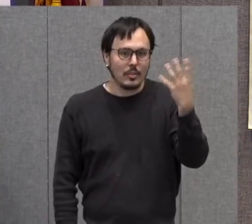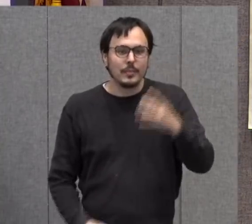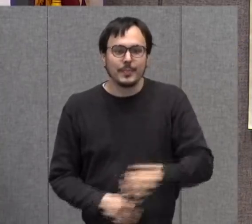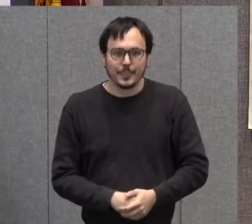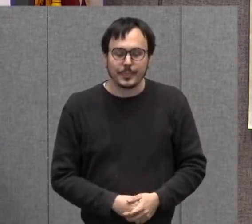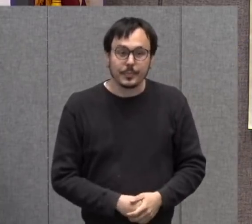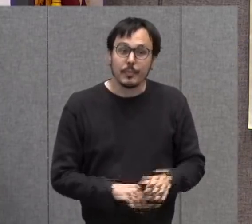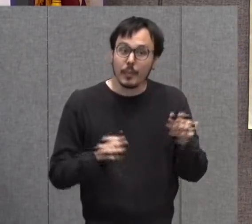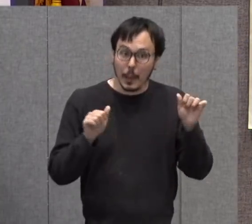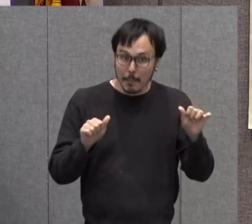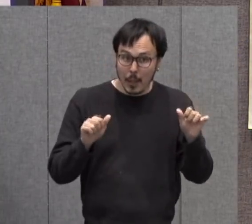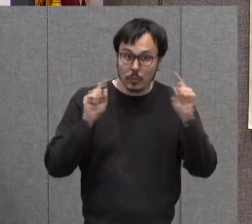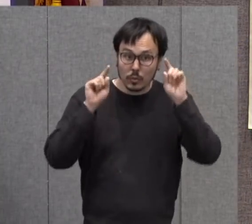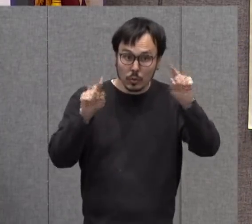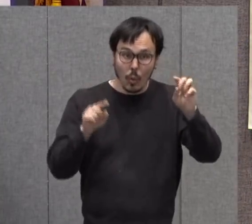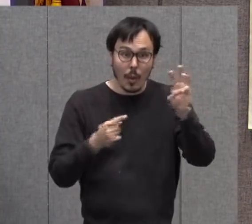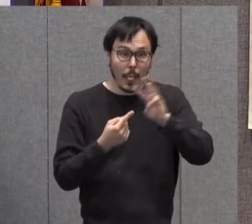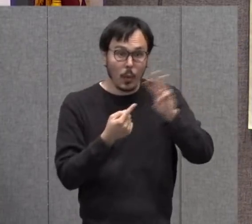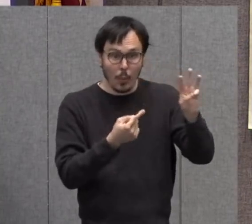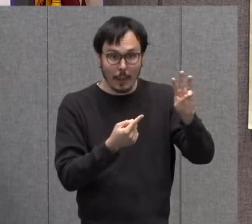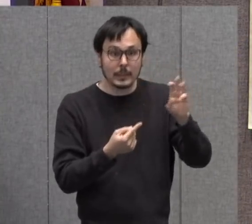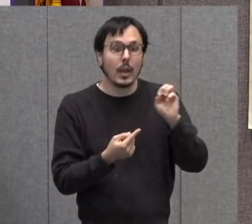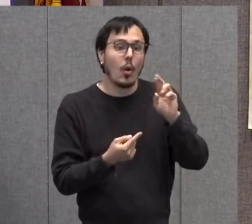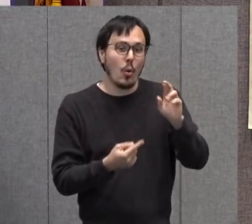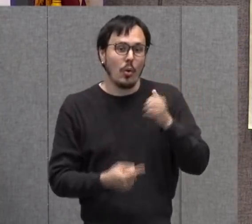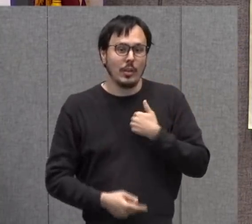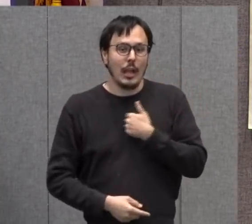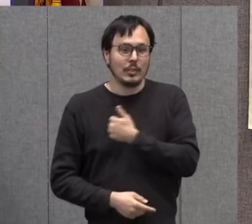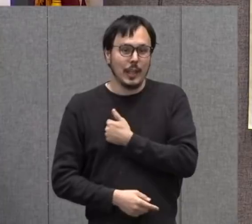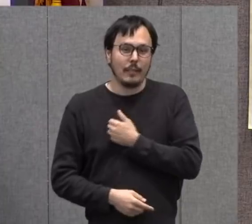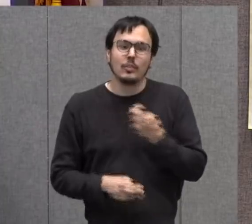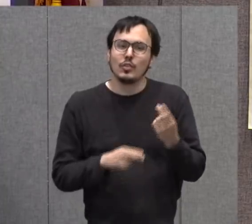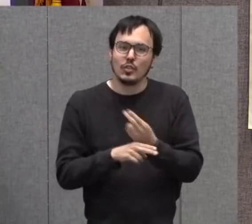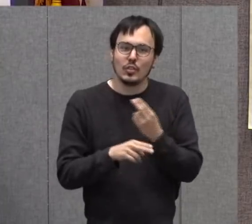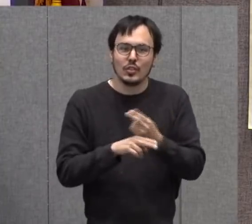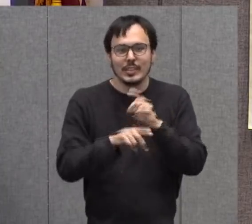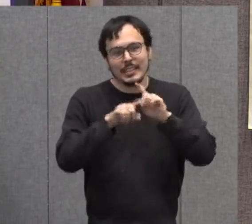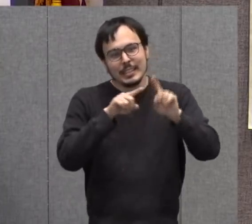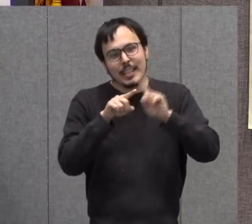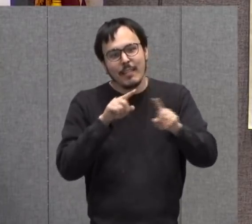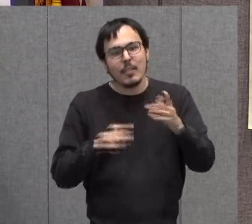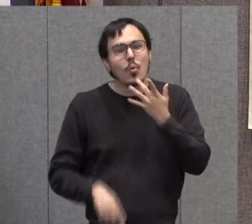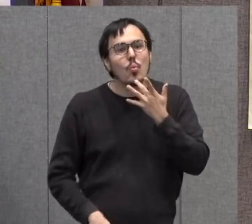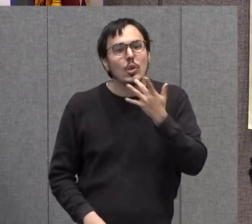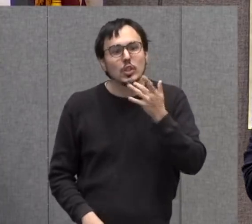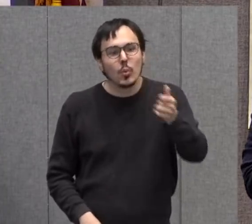You could also go to their website or our website and try some of those other would you rather conversations.